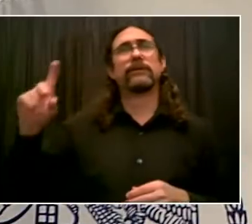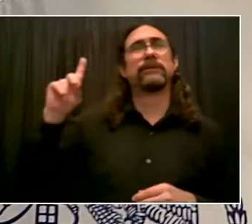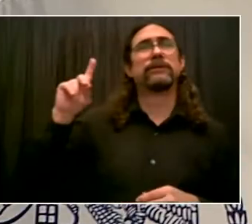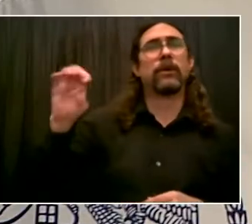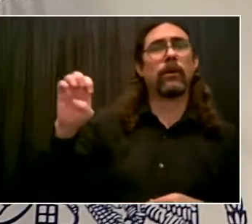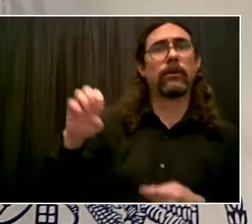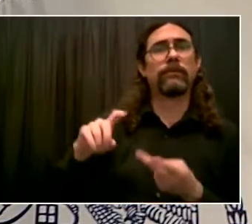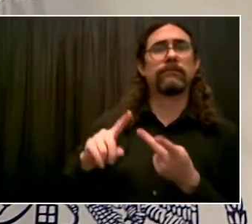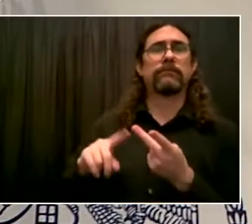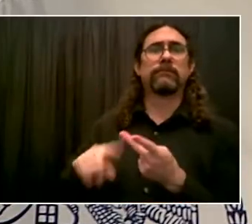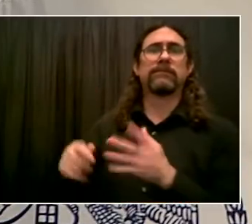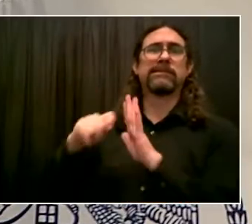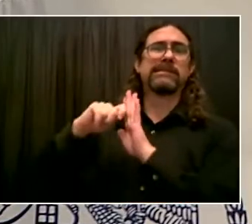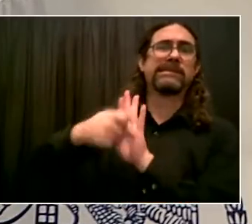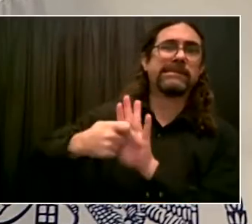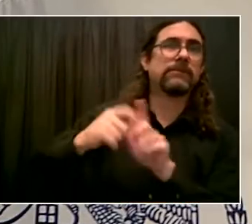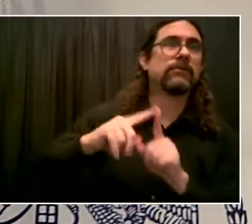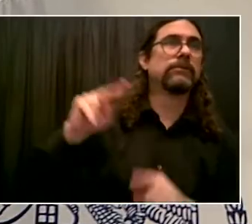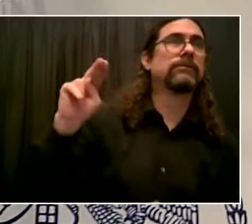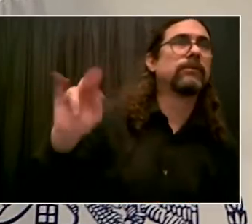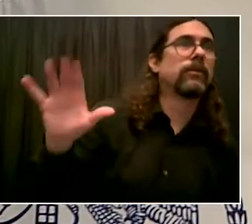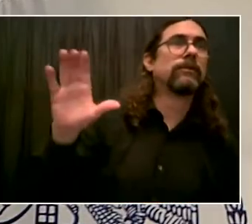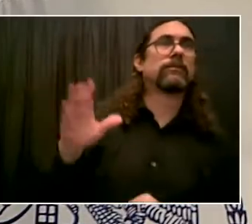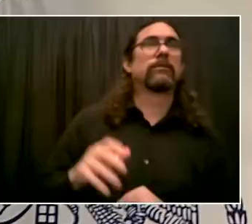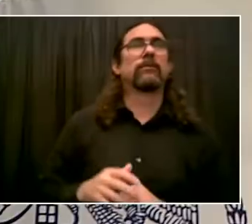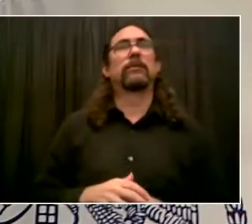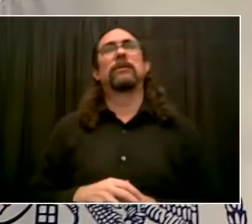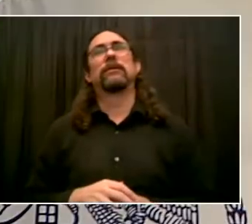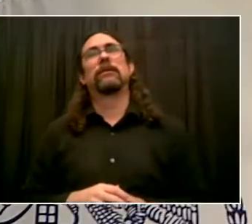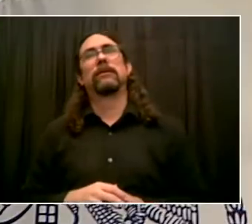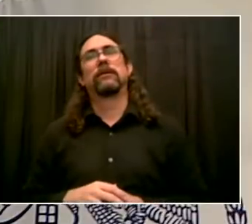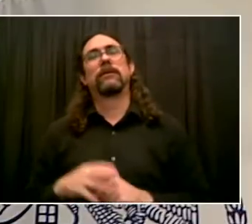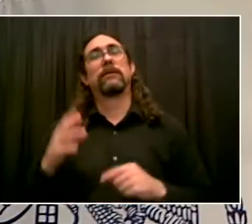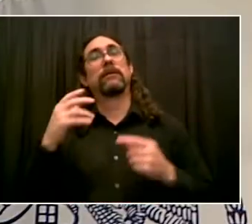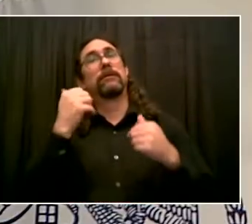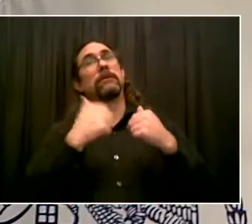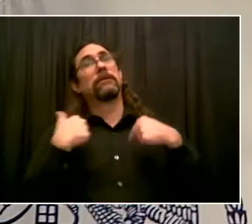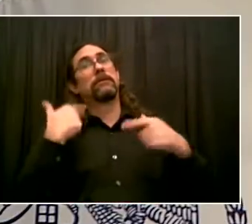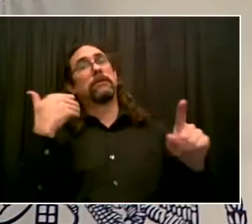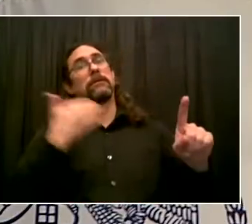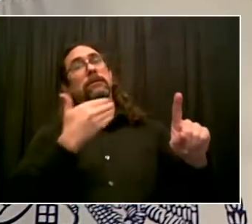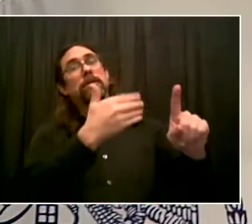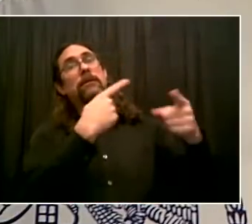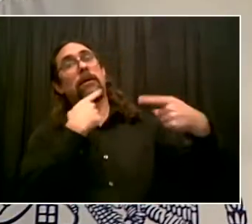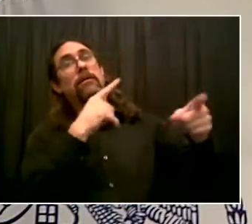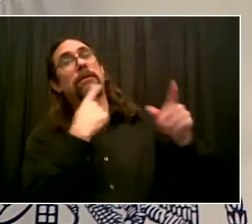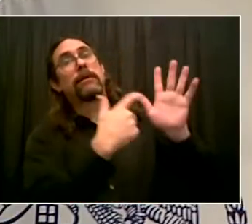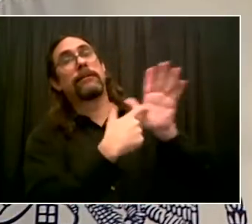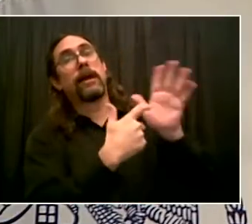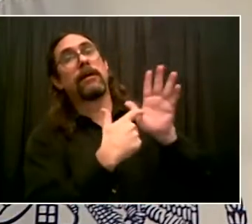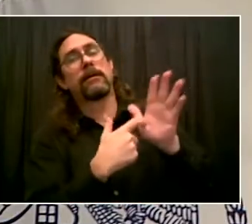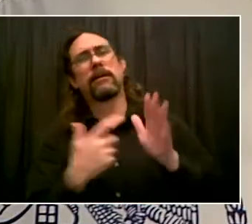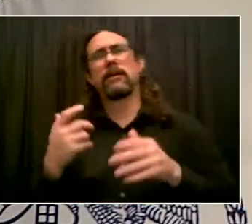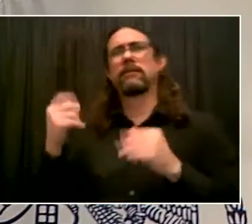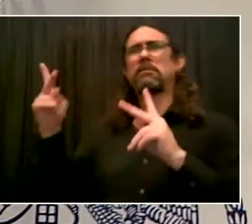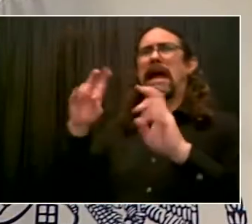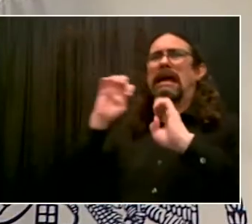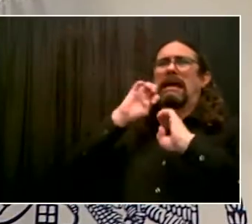CITY WORKFORCE MOST RECENTLY, KEY 2 NYC, EVERY SINGLE TIME IT IS WORK.